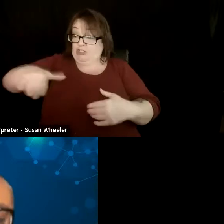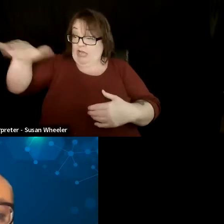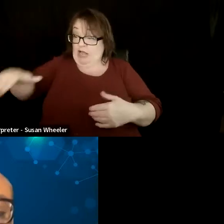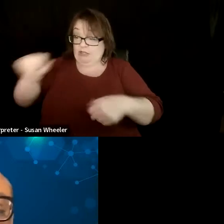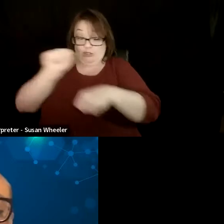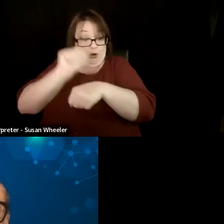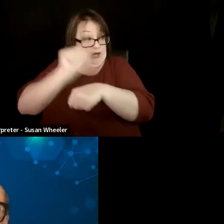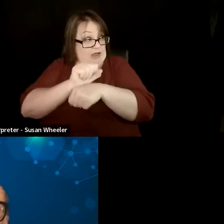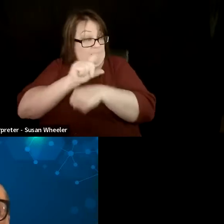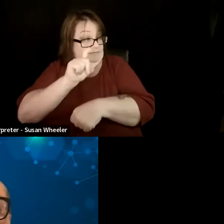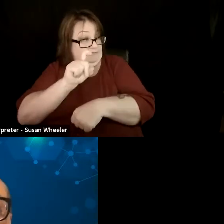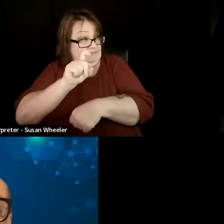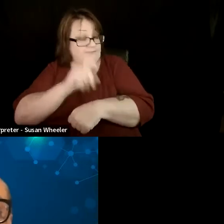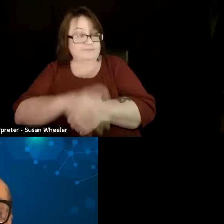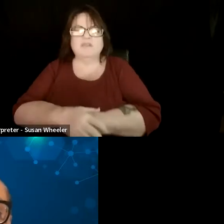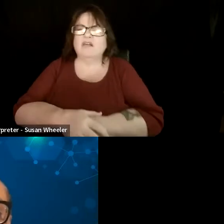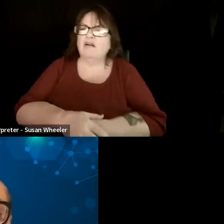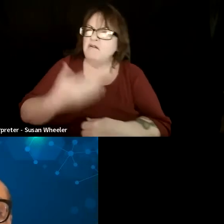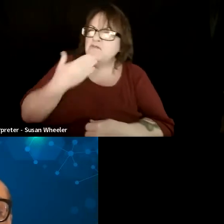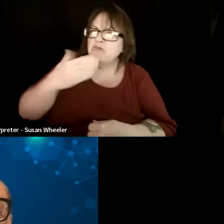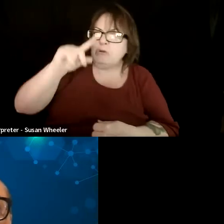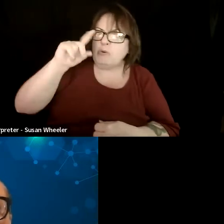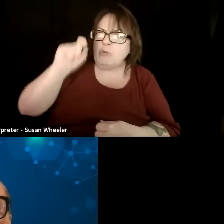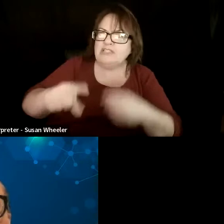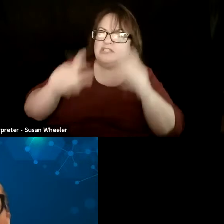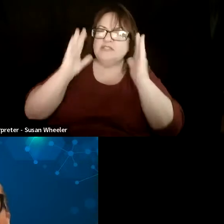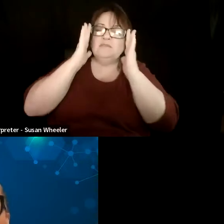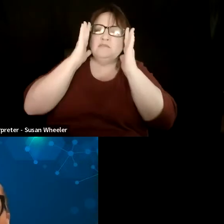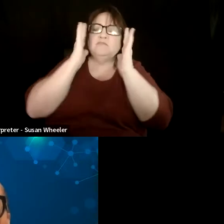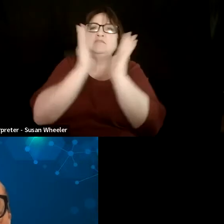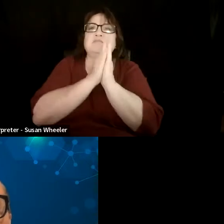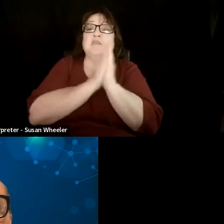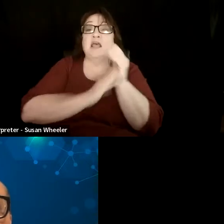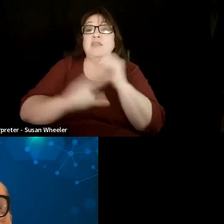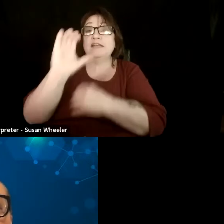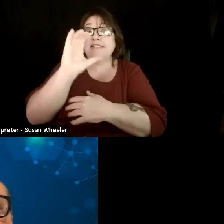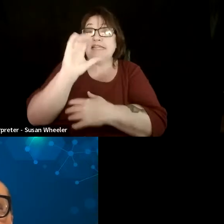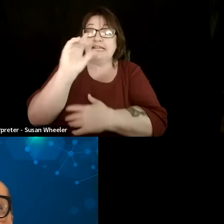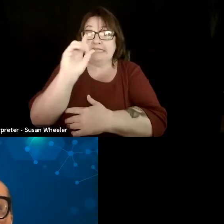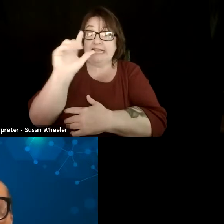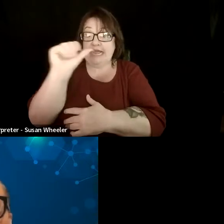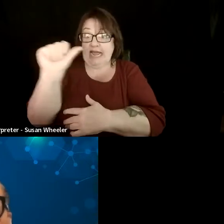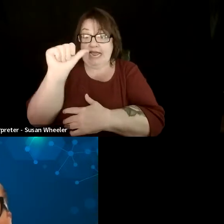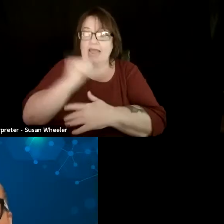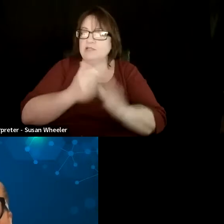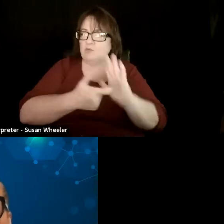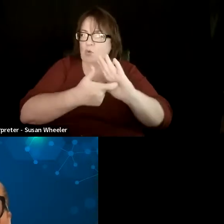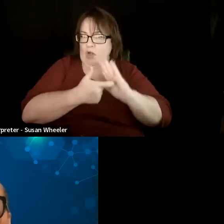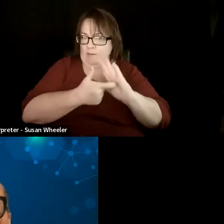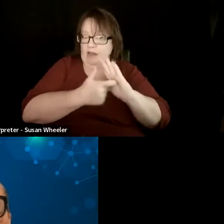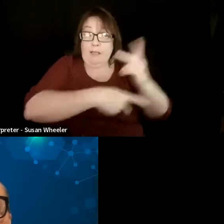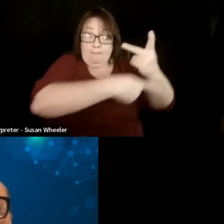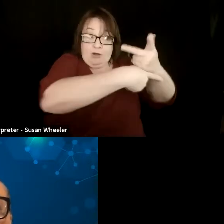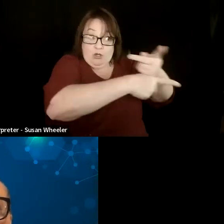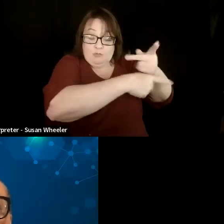You know, great question. And the CBA actually has a requirement that the producer has an obligation